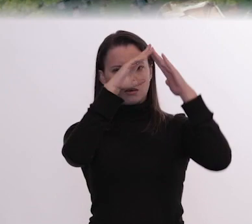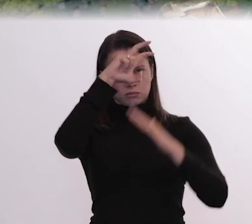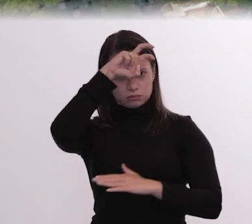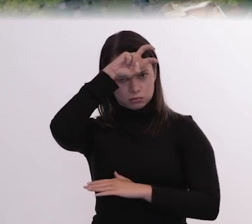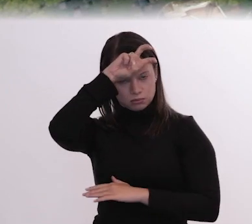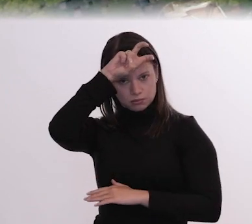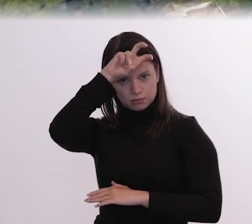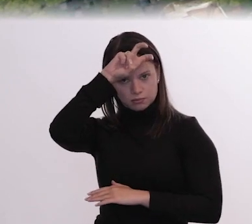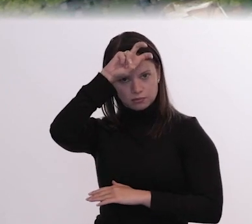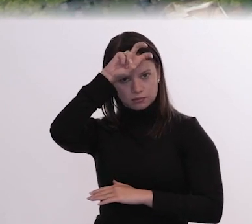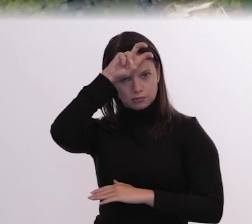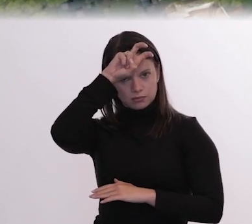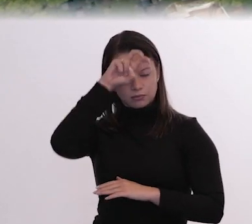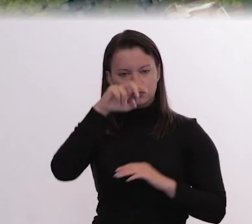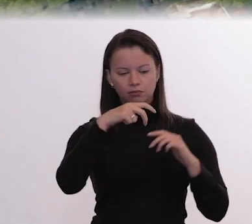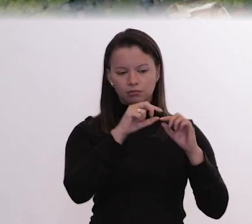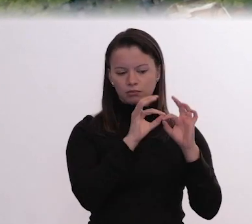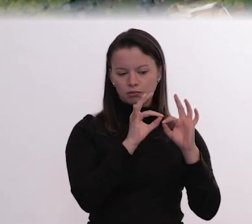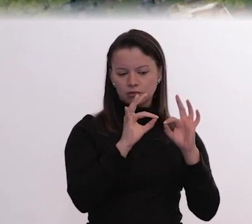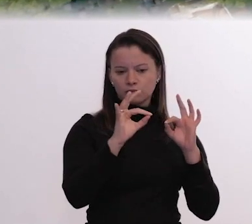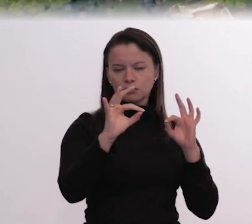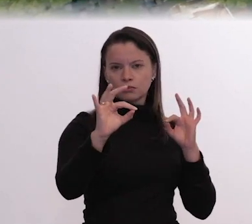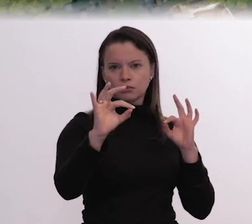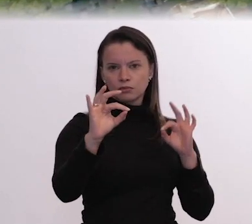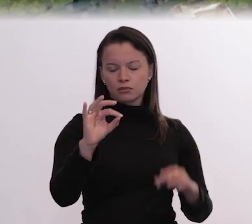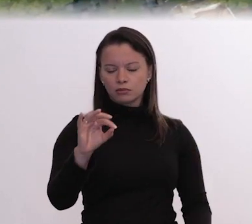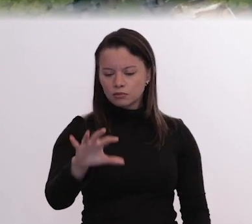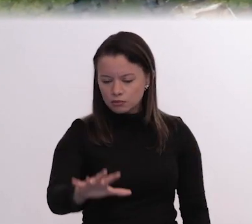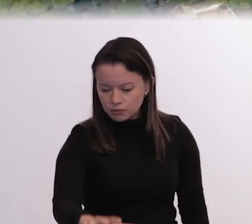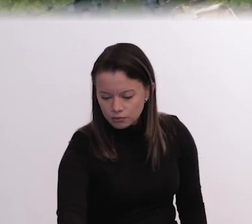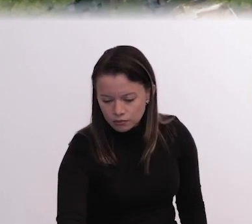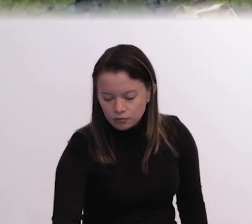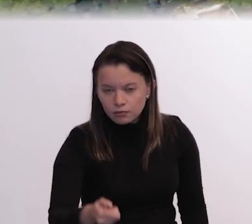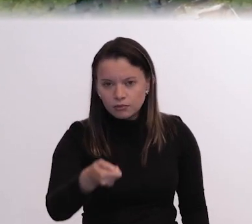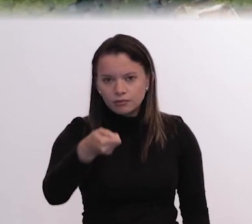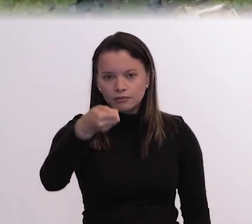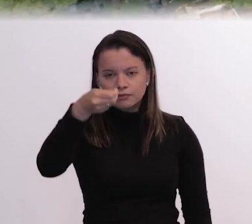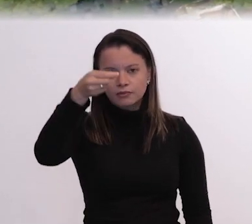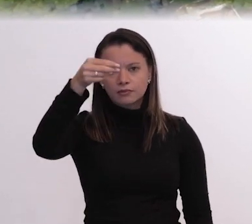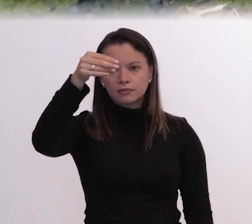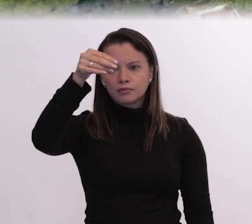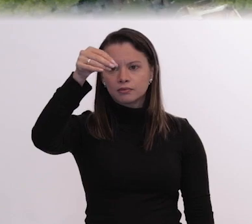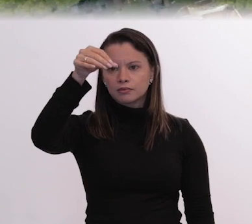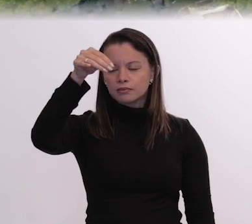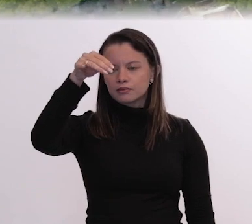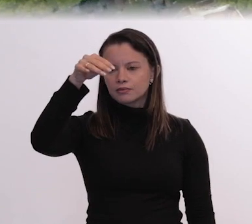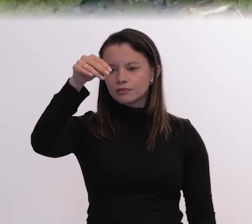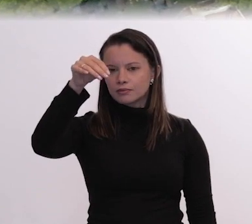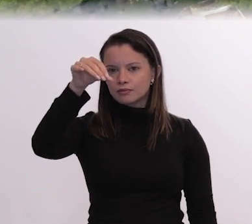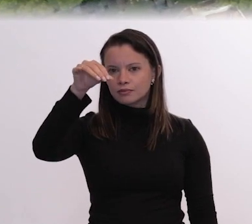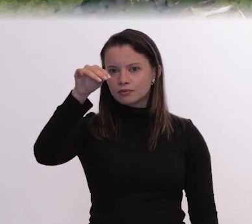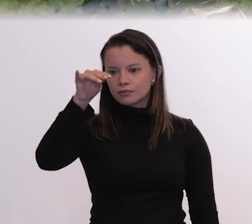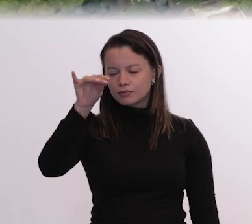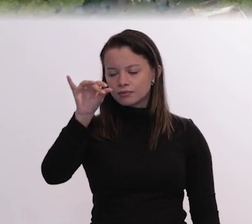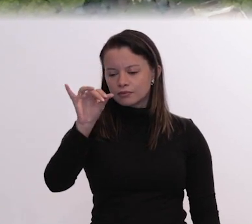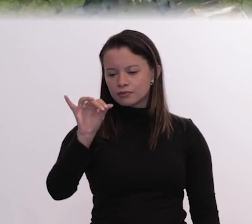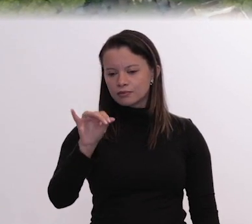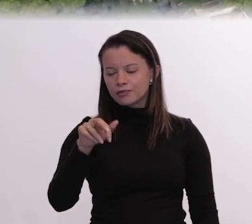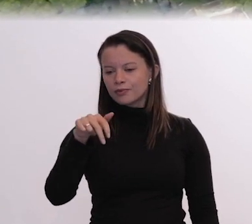I took a handful of sand, I dropped it silently, a little further